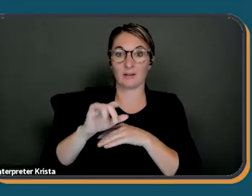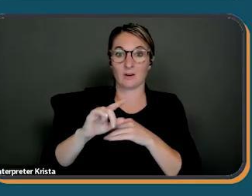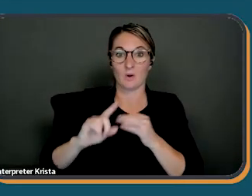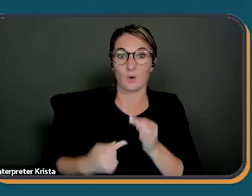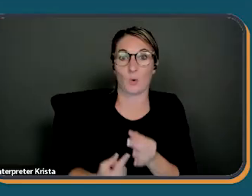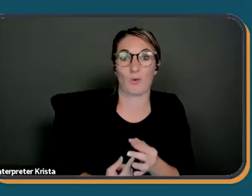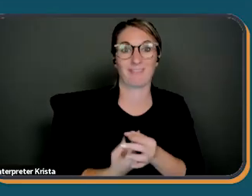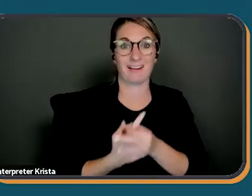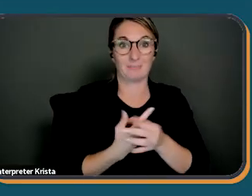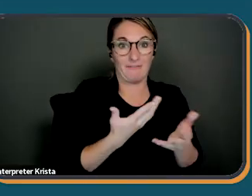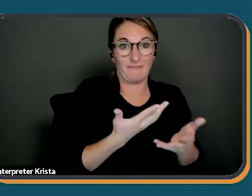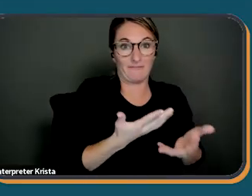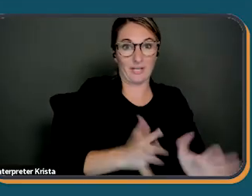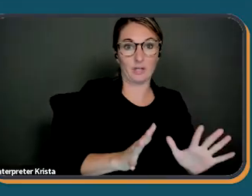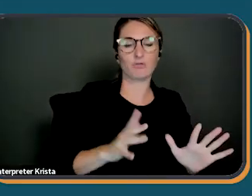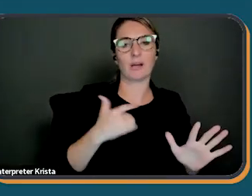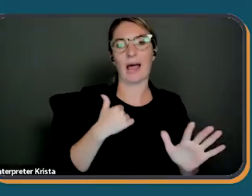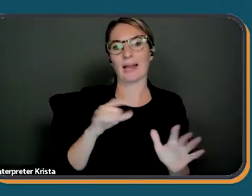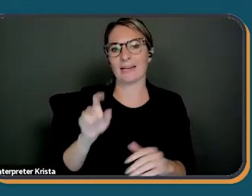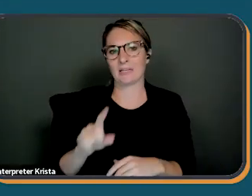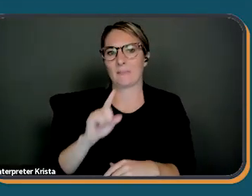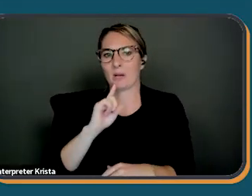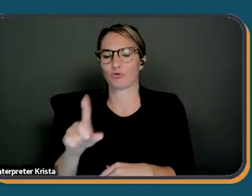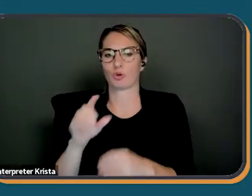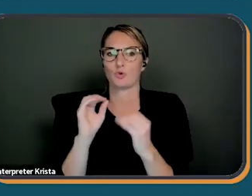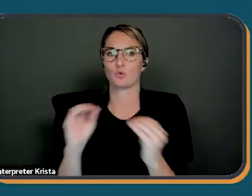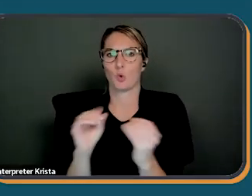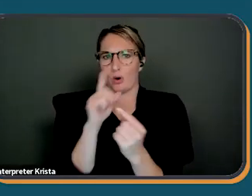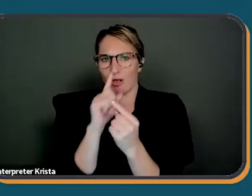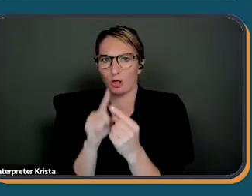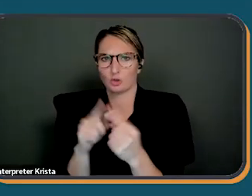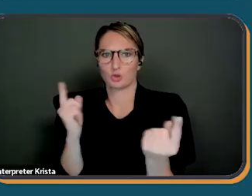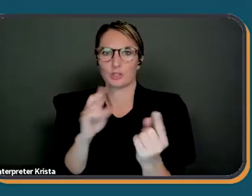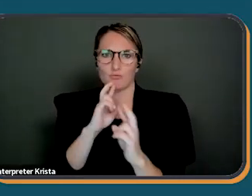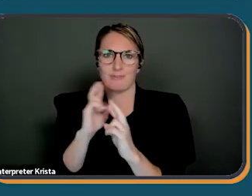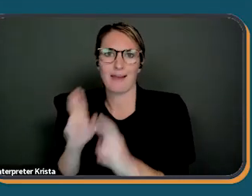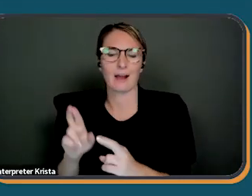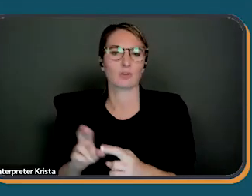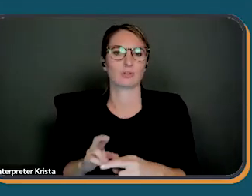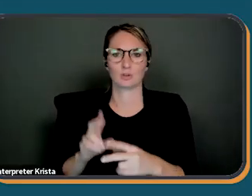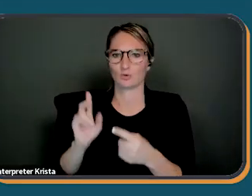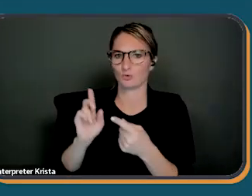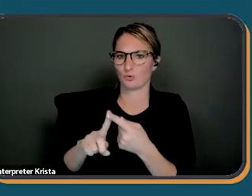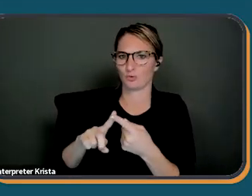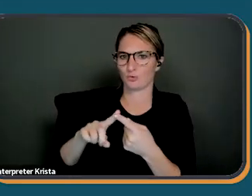allergic reaction or medical reaction to the procedure.